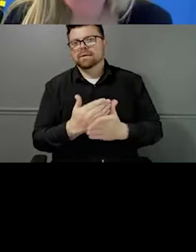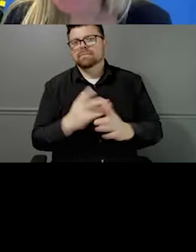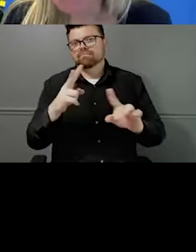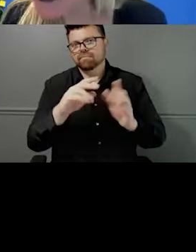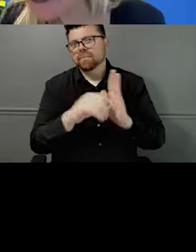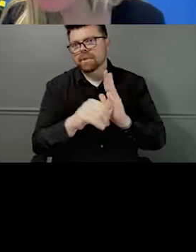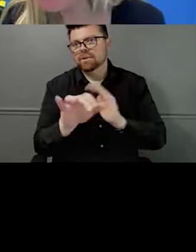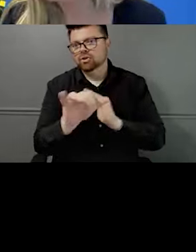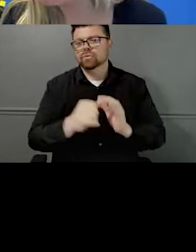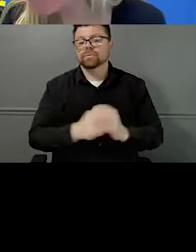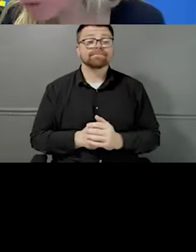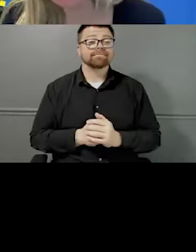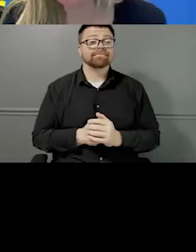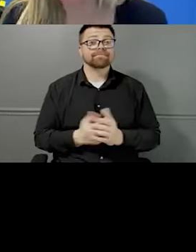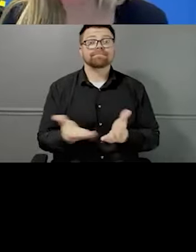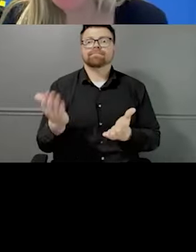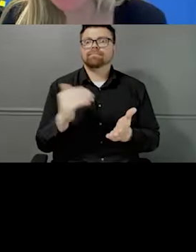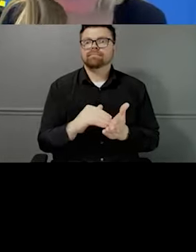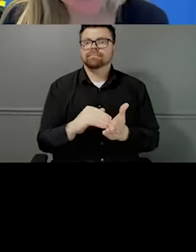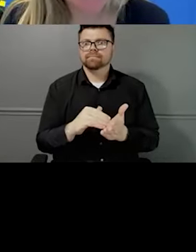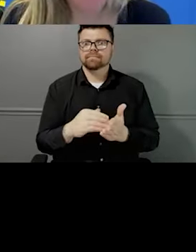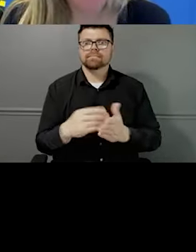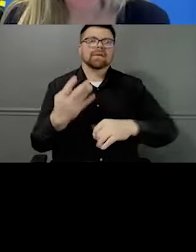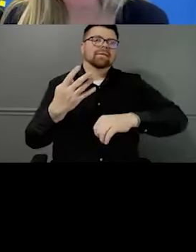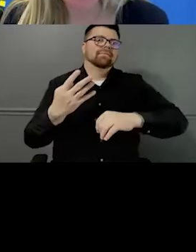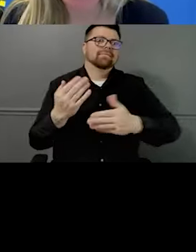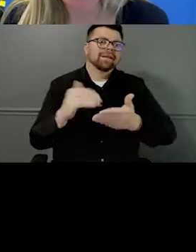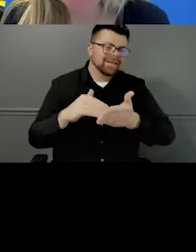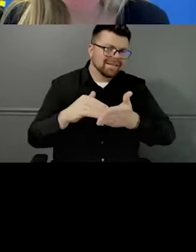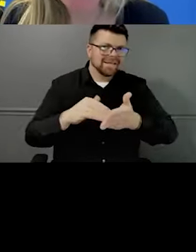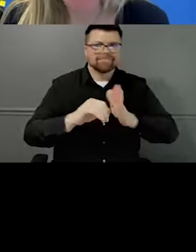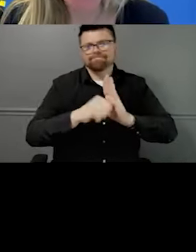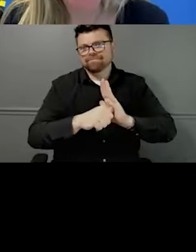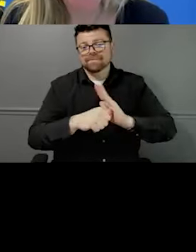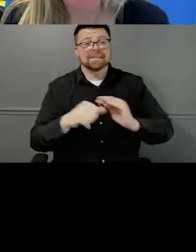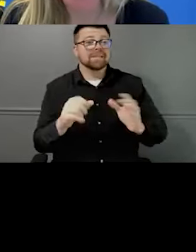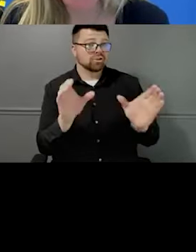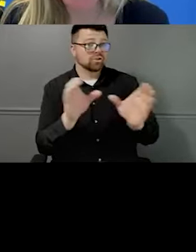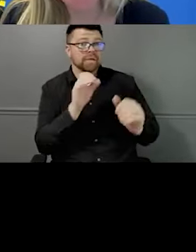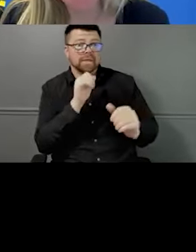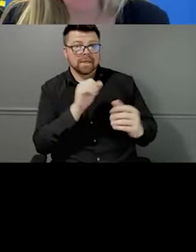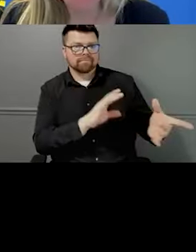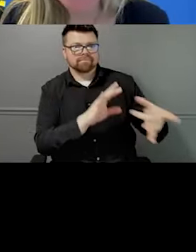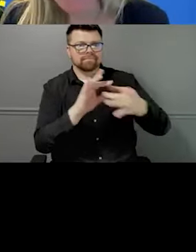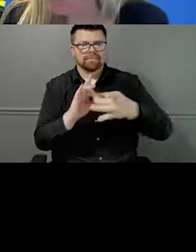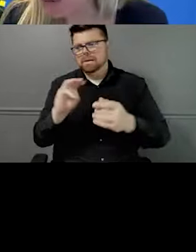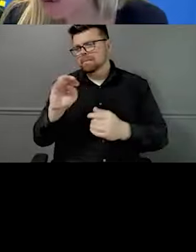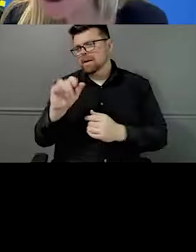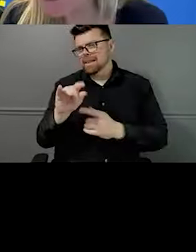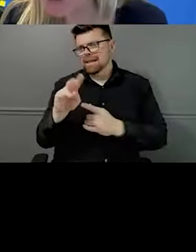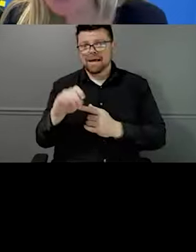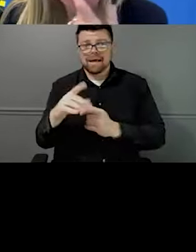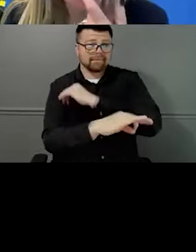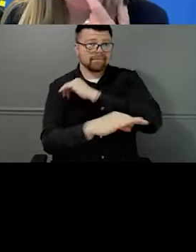Again, fourth time, you have to certify that you're not a party to a malign foreign talent recruitment program,